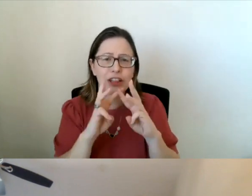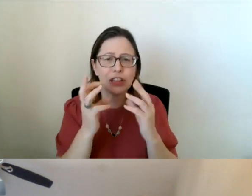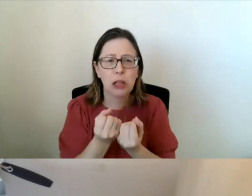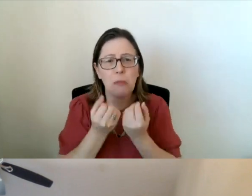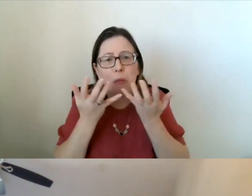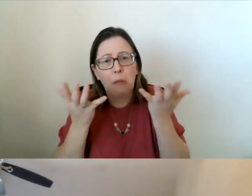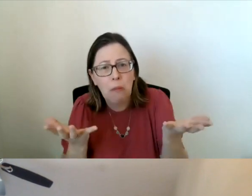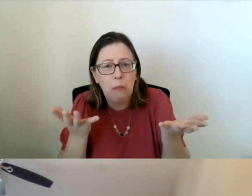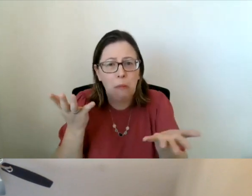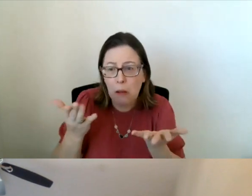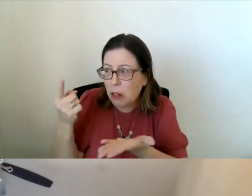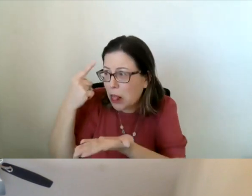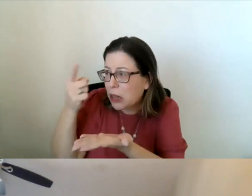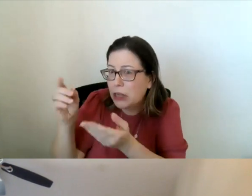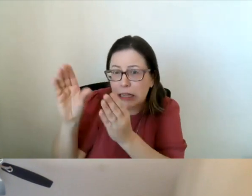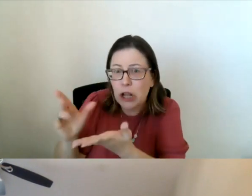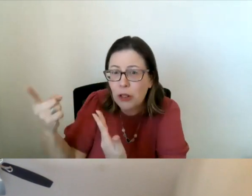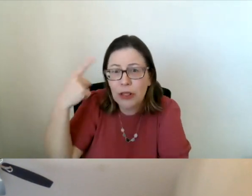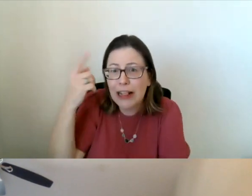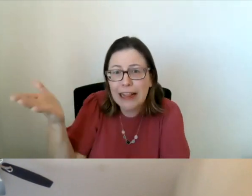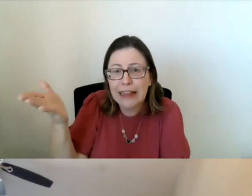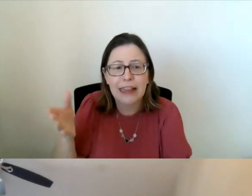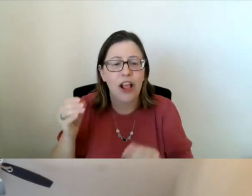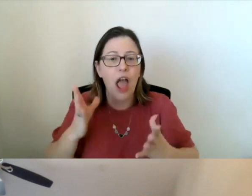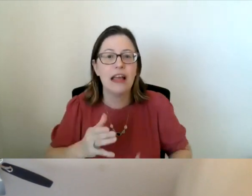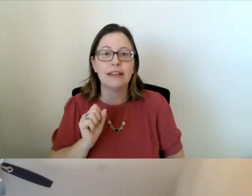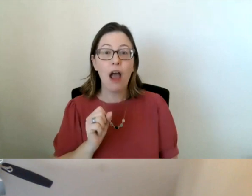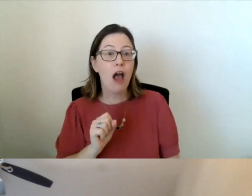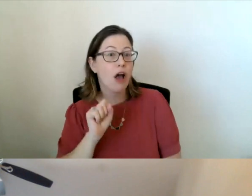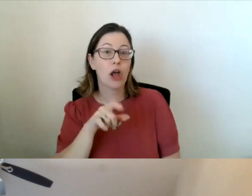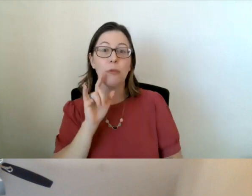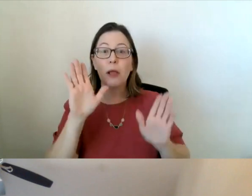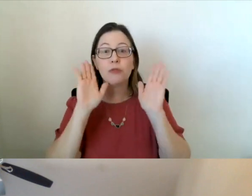ideas about different workshops and training that maybe they didn't think of.